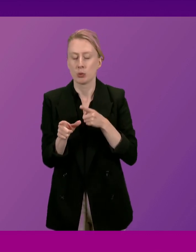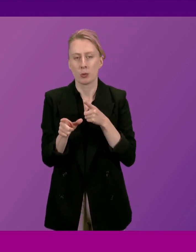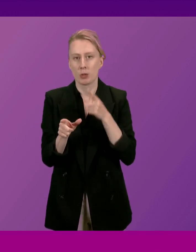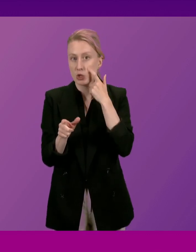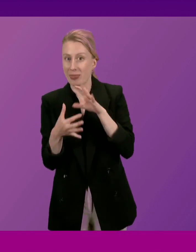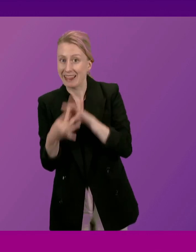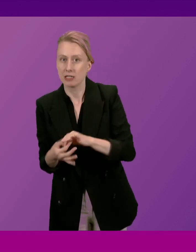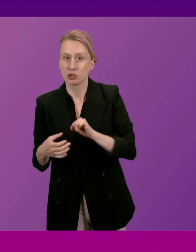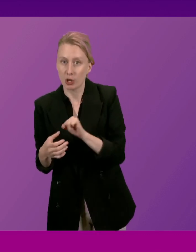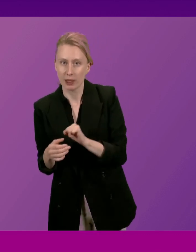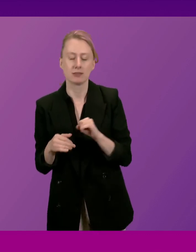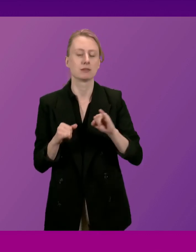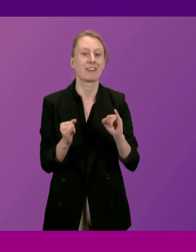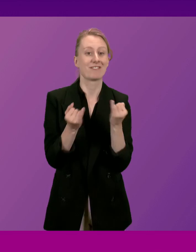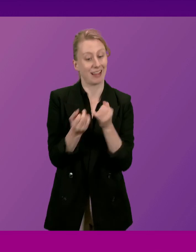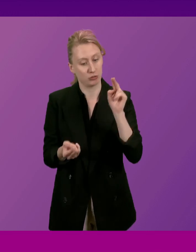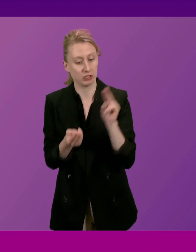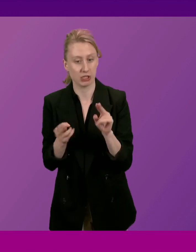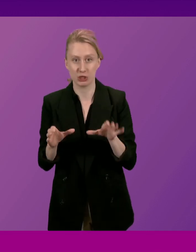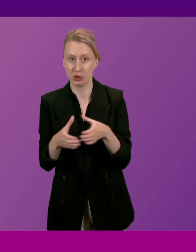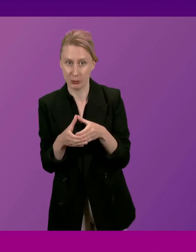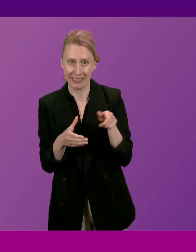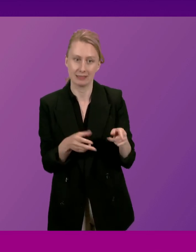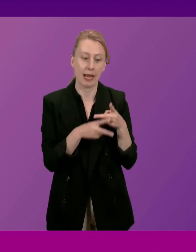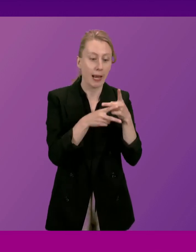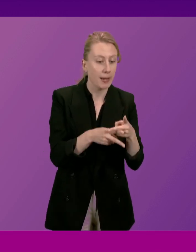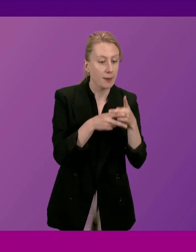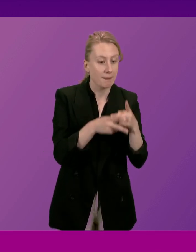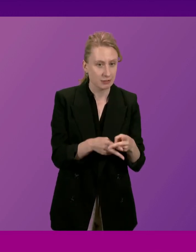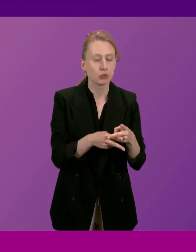the violence reduction unit and the mentors in the violence reduction programme, to address